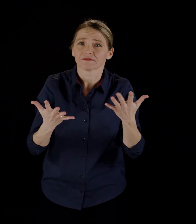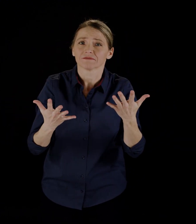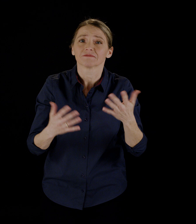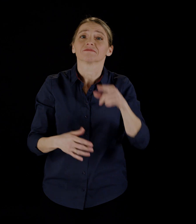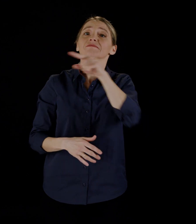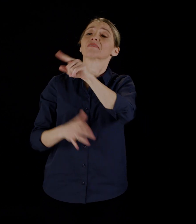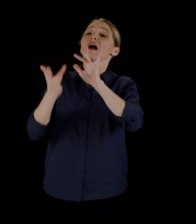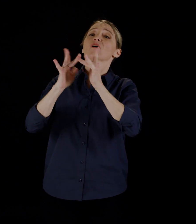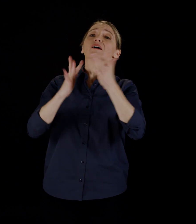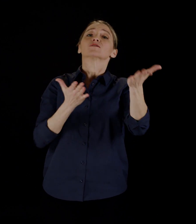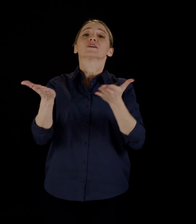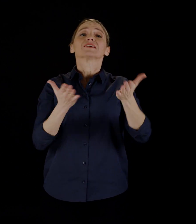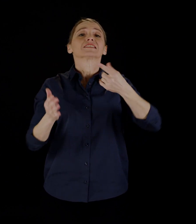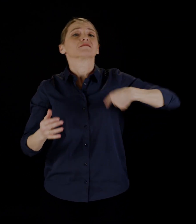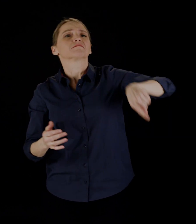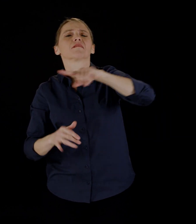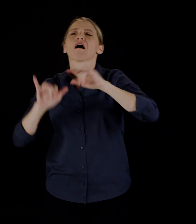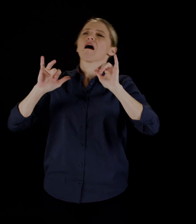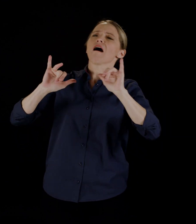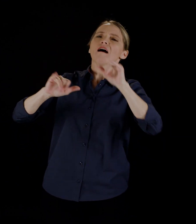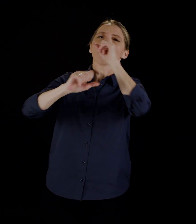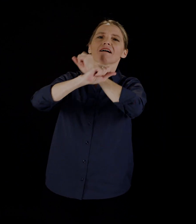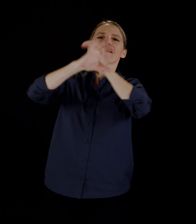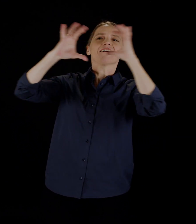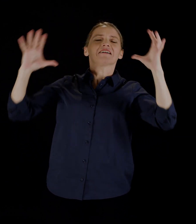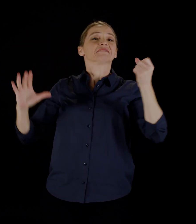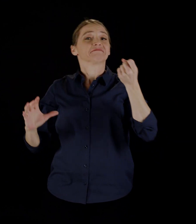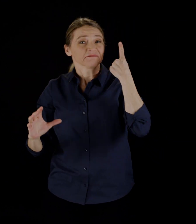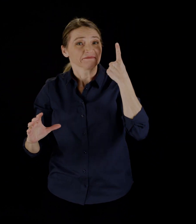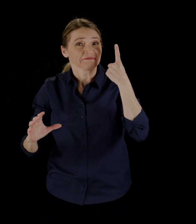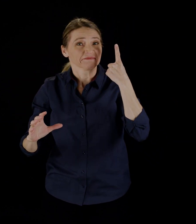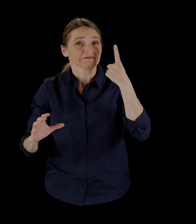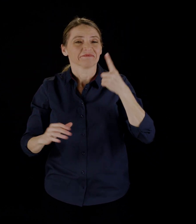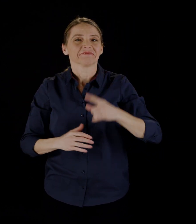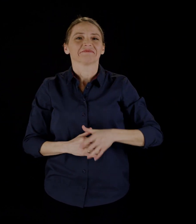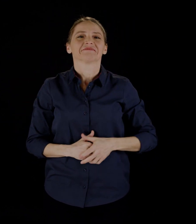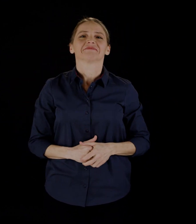They are intended for customers that are Deaf, Deaf-Blind or Hard of Hearing.